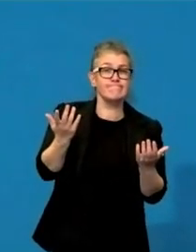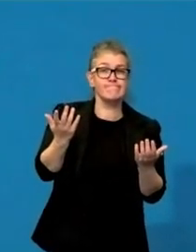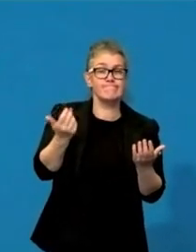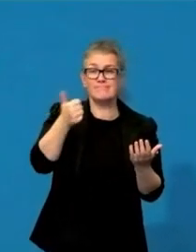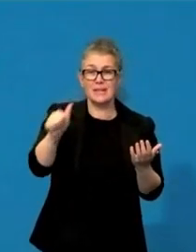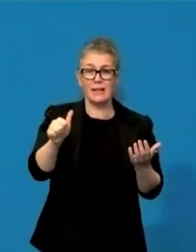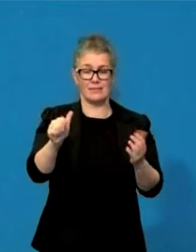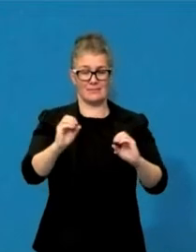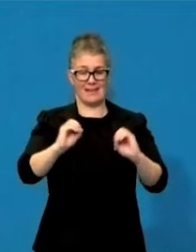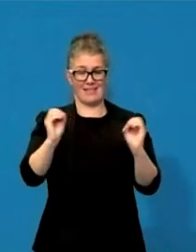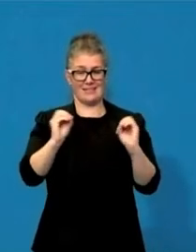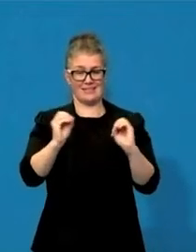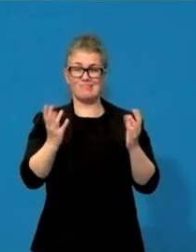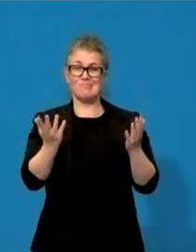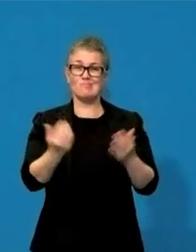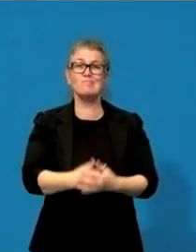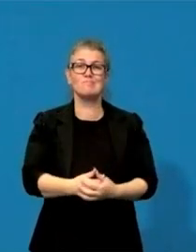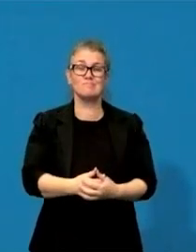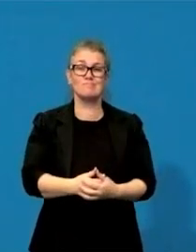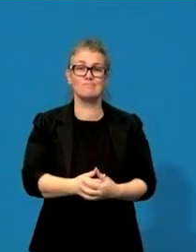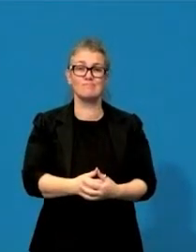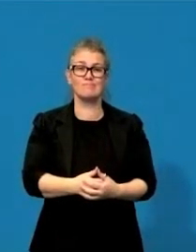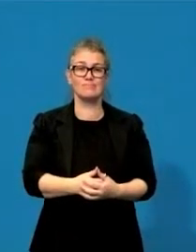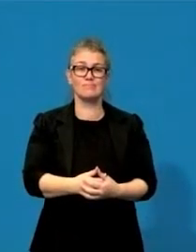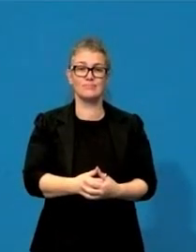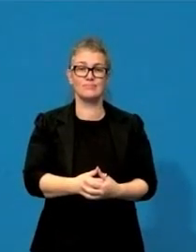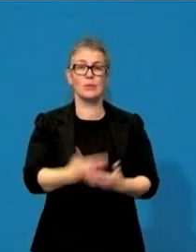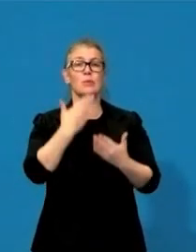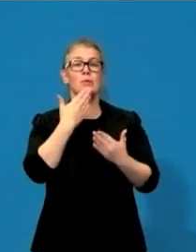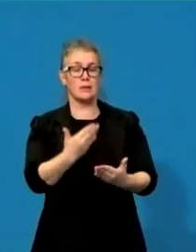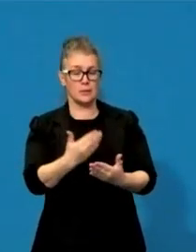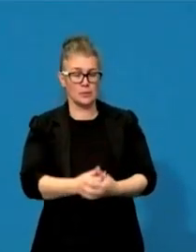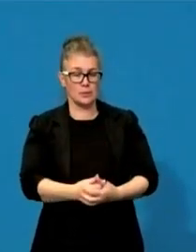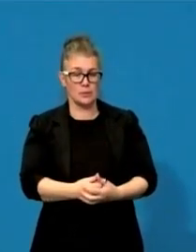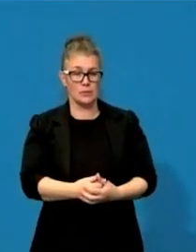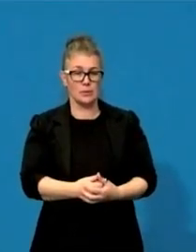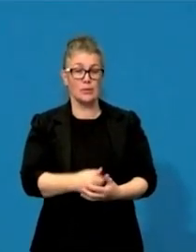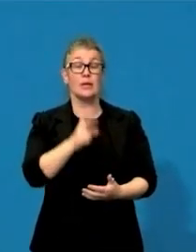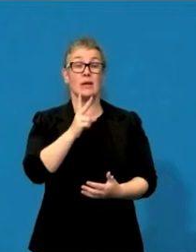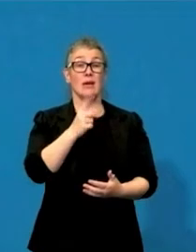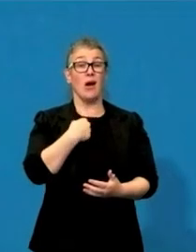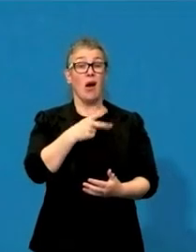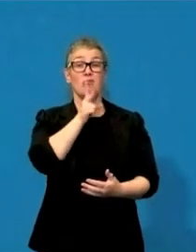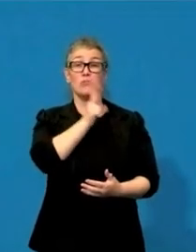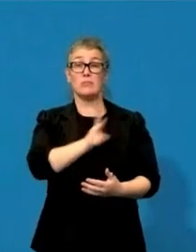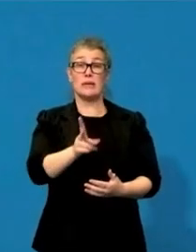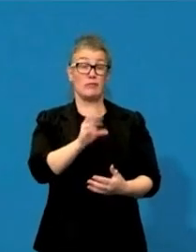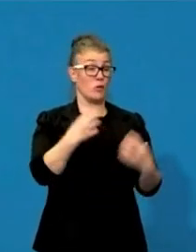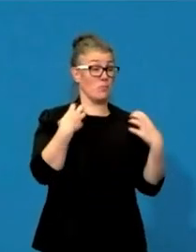Even with that support. CHAIR: All right. Thank you very much. Again, I repeat what Commissioner Mason and Commissioner McEwin